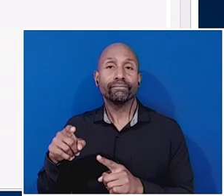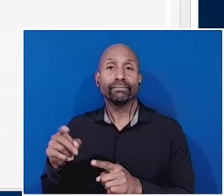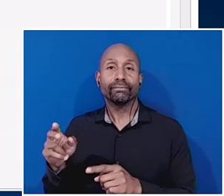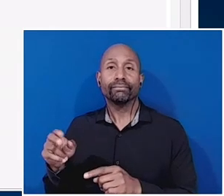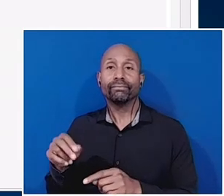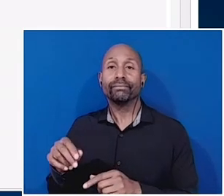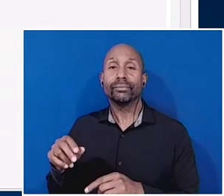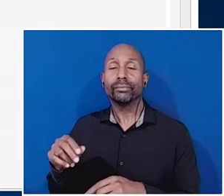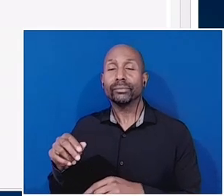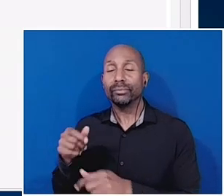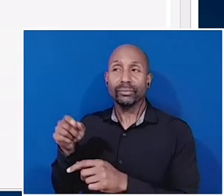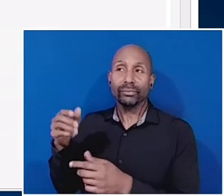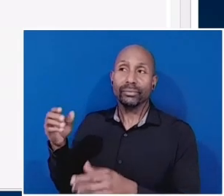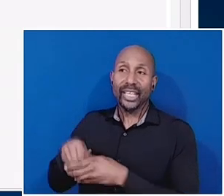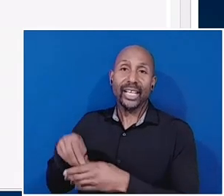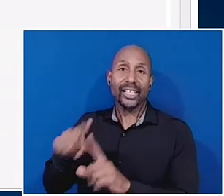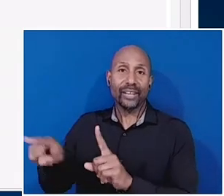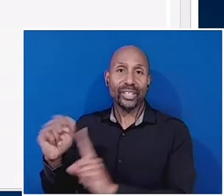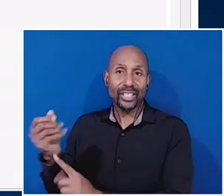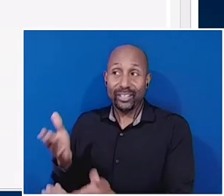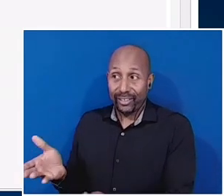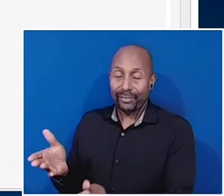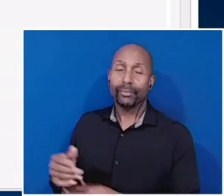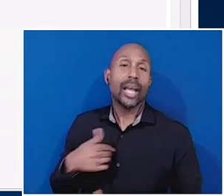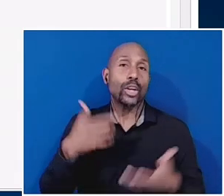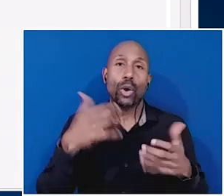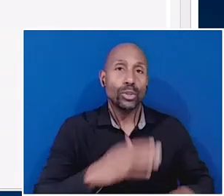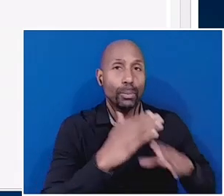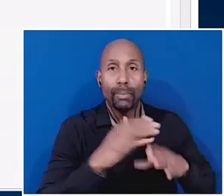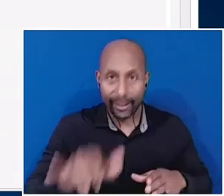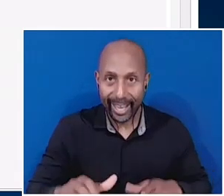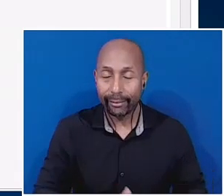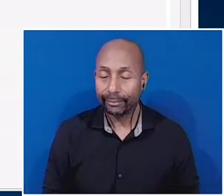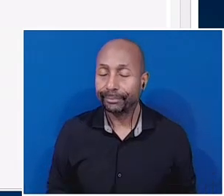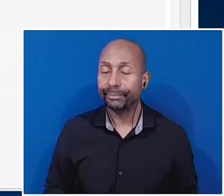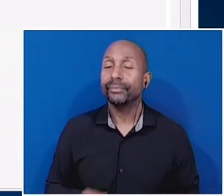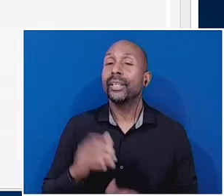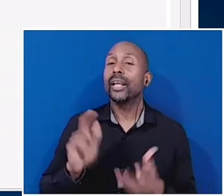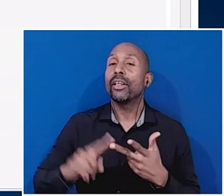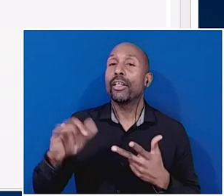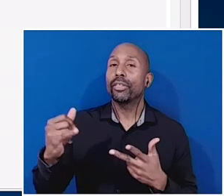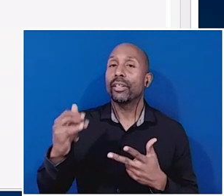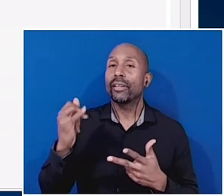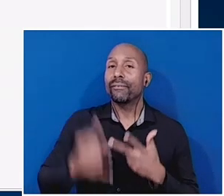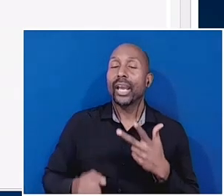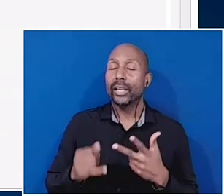in the way. But the final point for another day is that we need a better approach to teach out and closure overall.